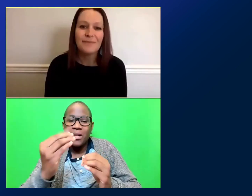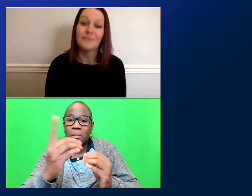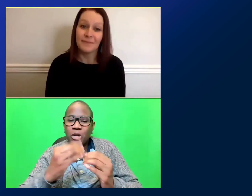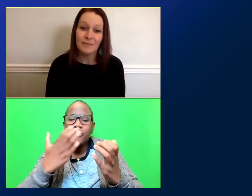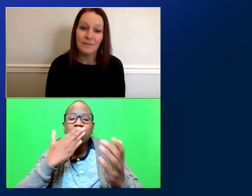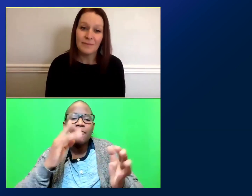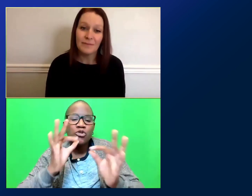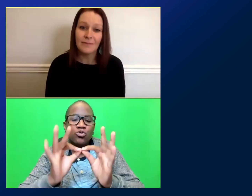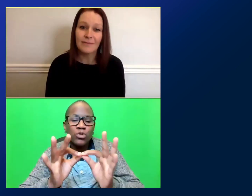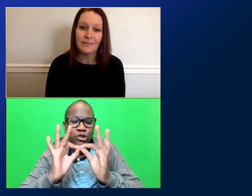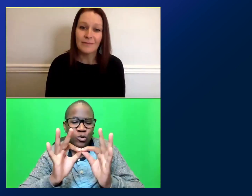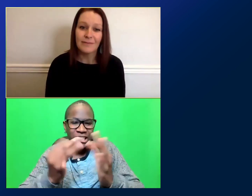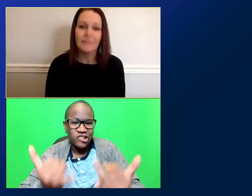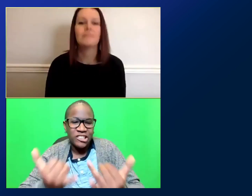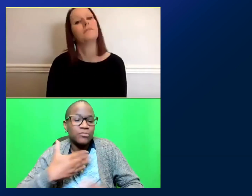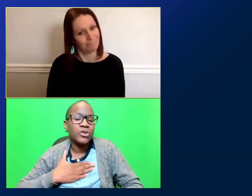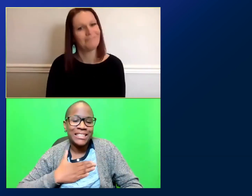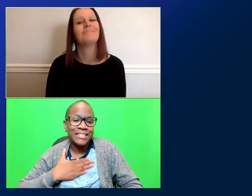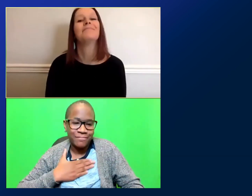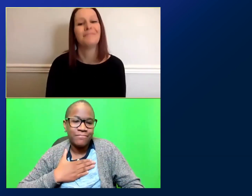this is victor rick i want to say one more i want to thank the interpreters who are here today we